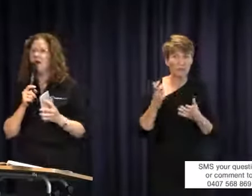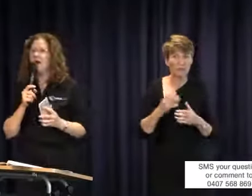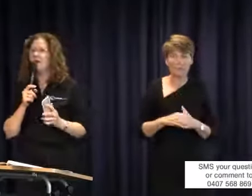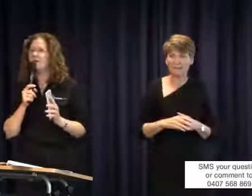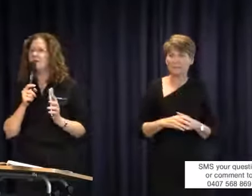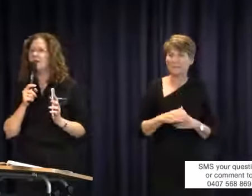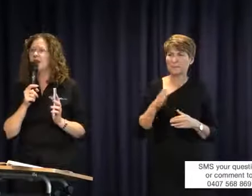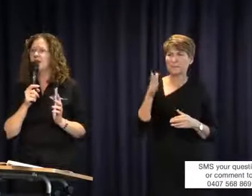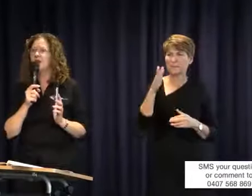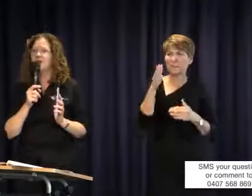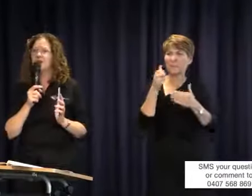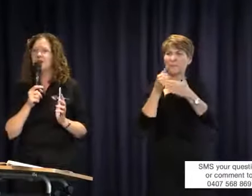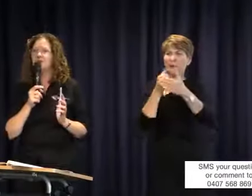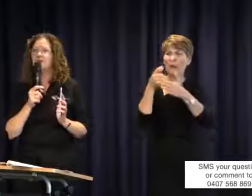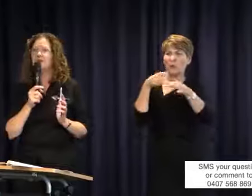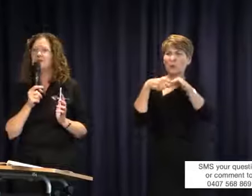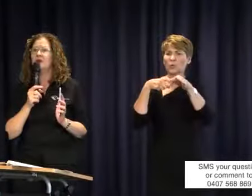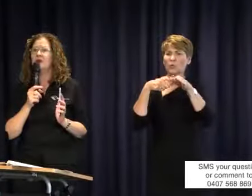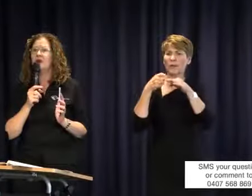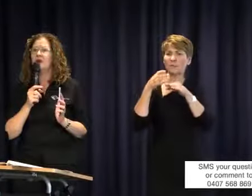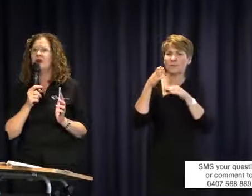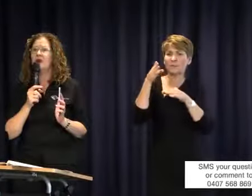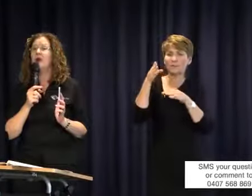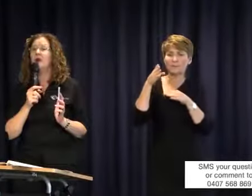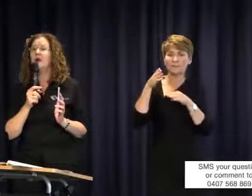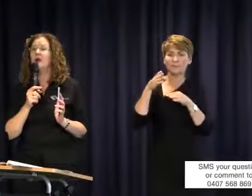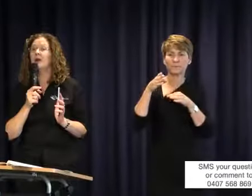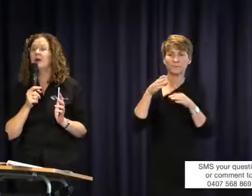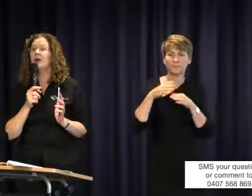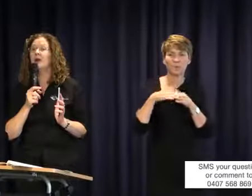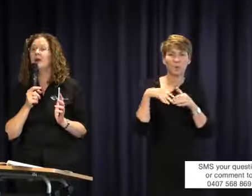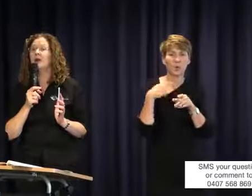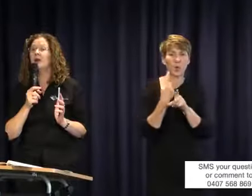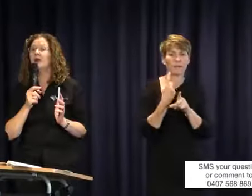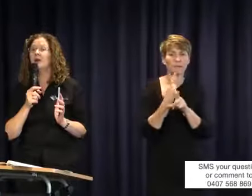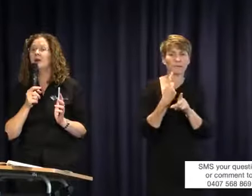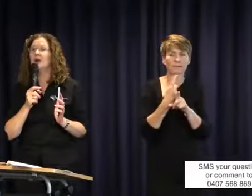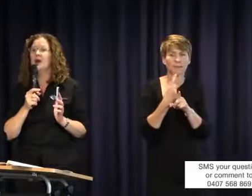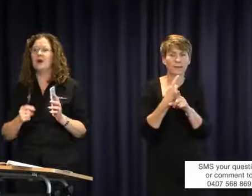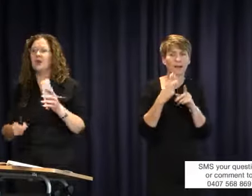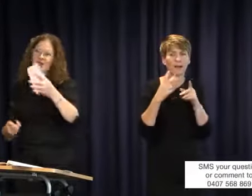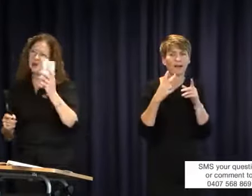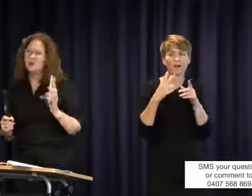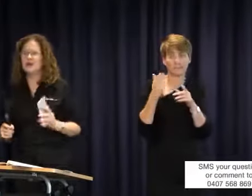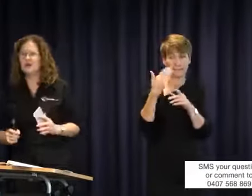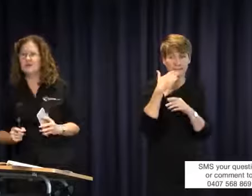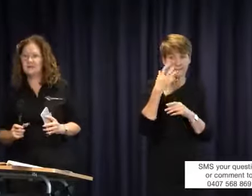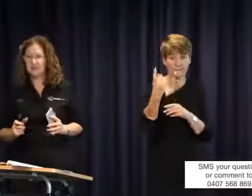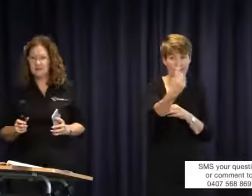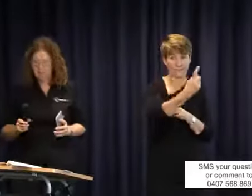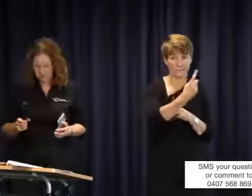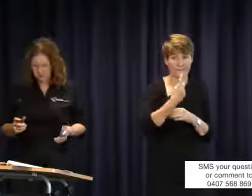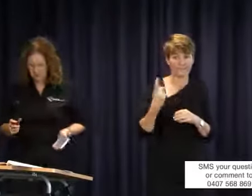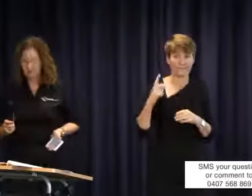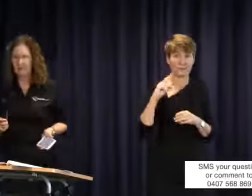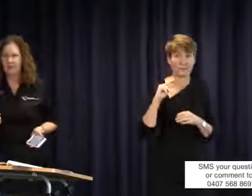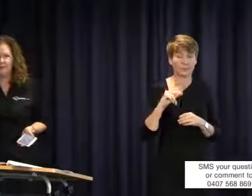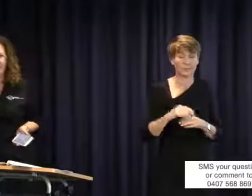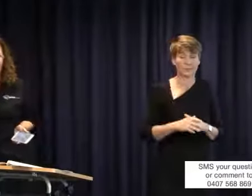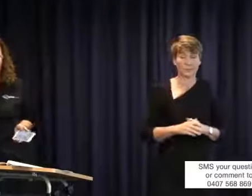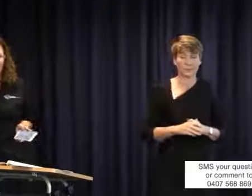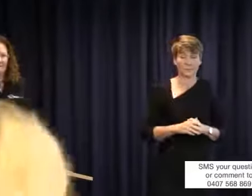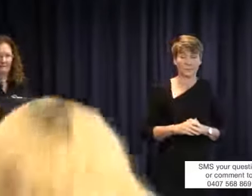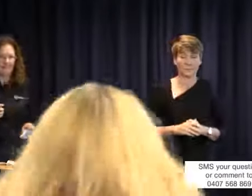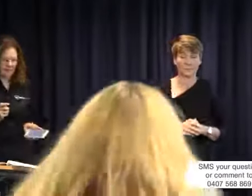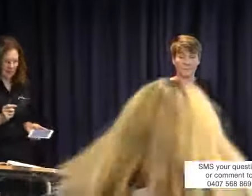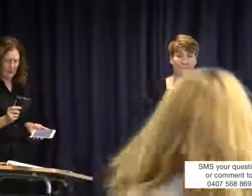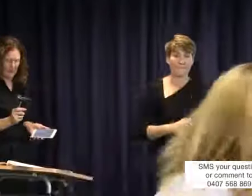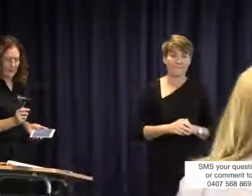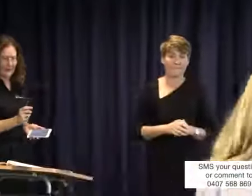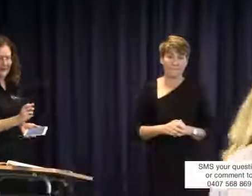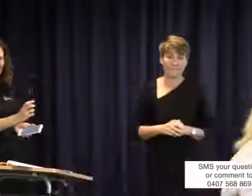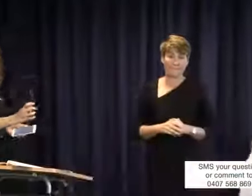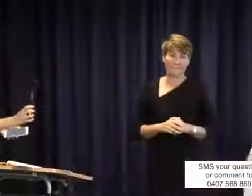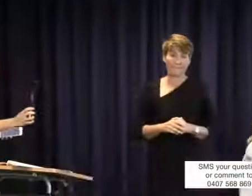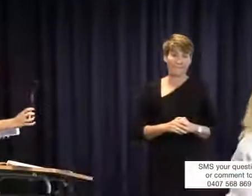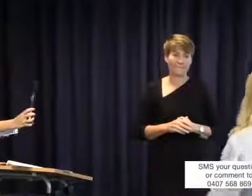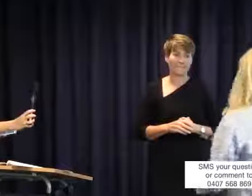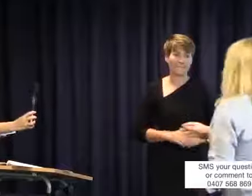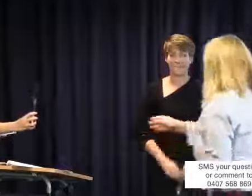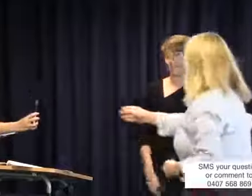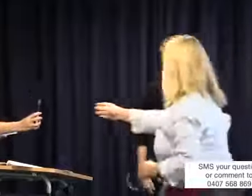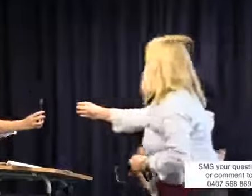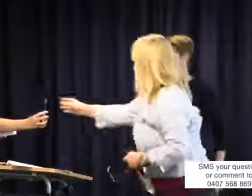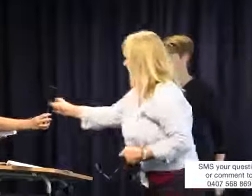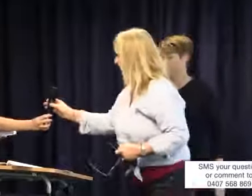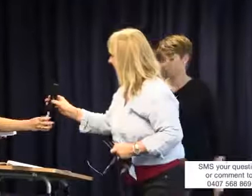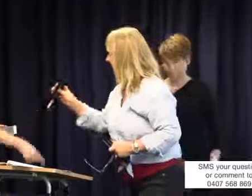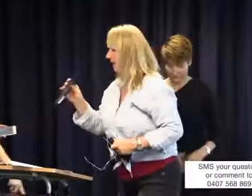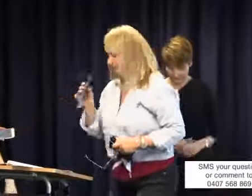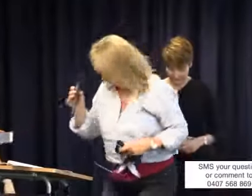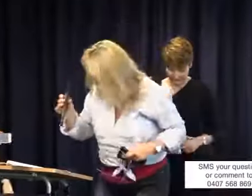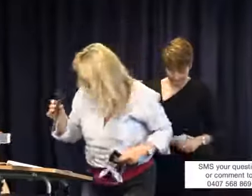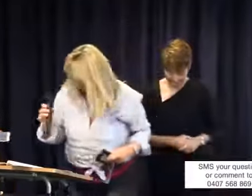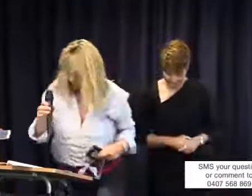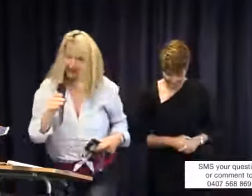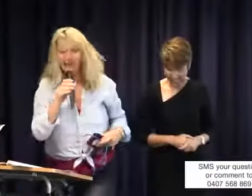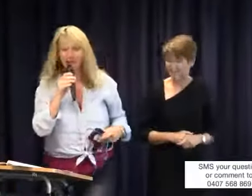back somebody had a question. Can you come up the front please?